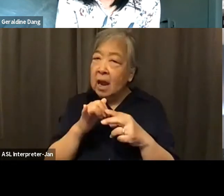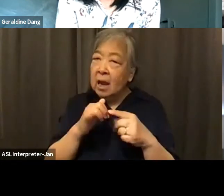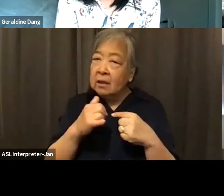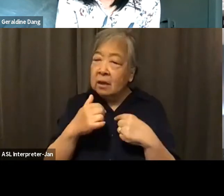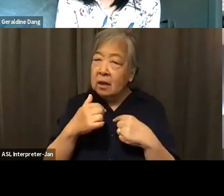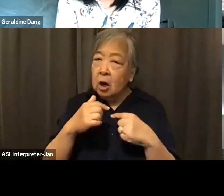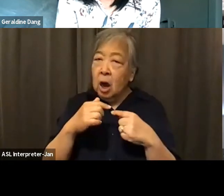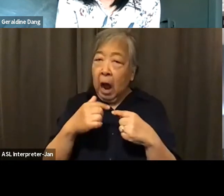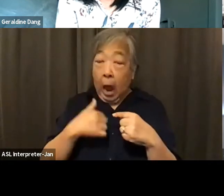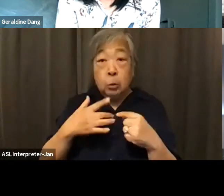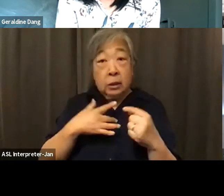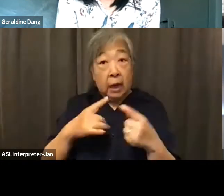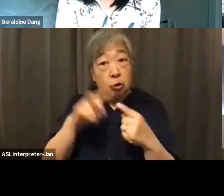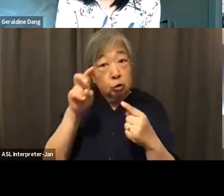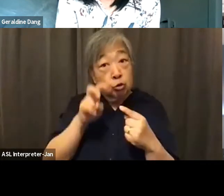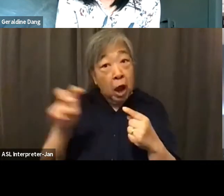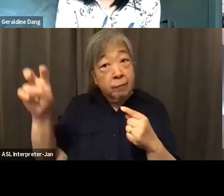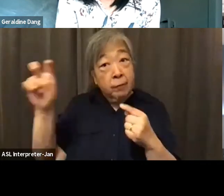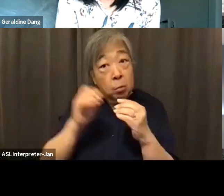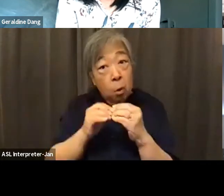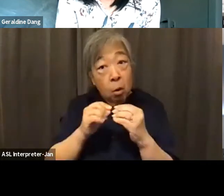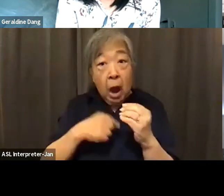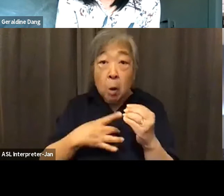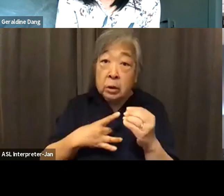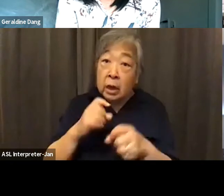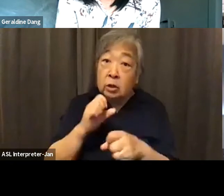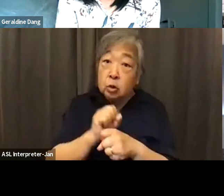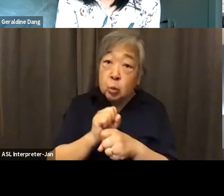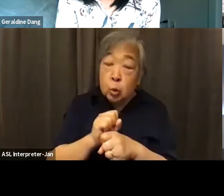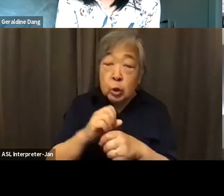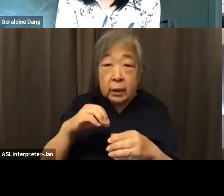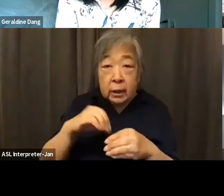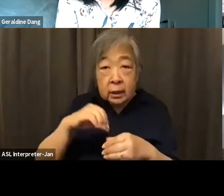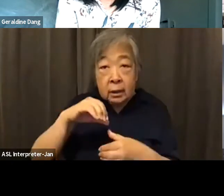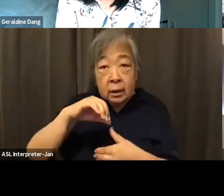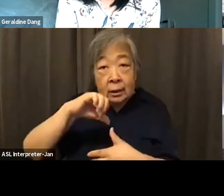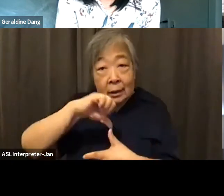travel more and possibly work somewhere in Latin America in the future, I think it just